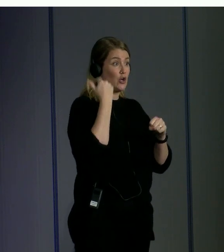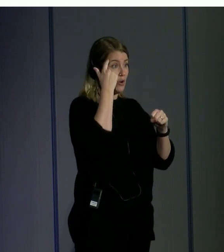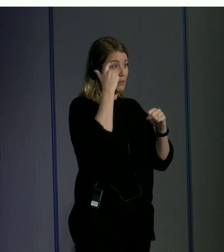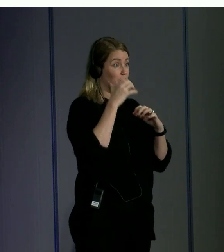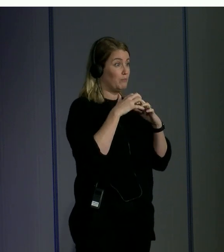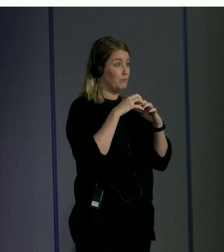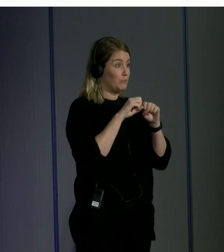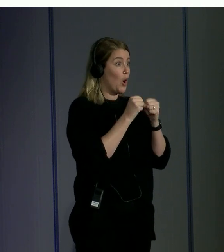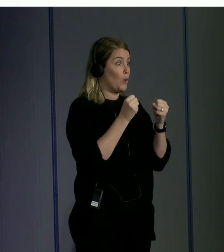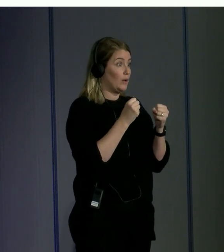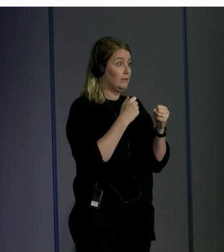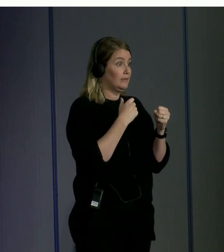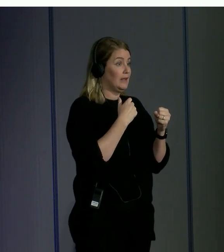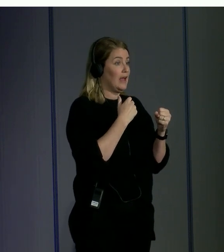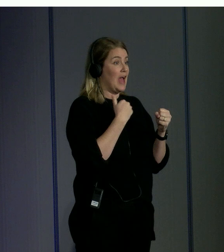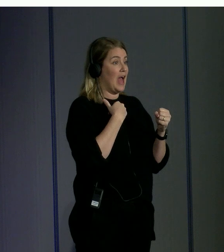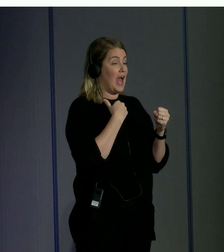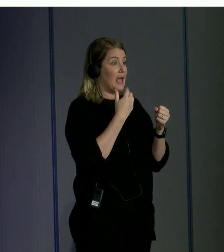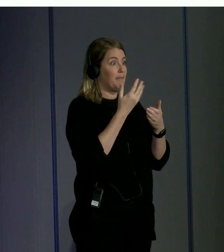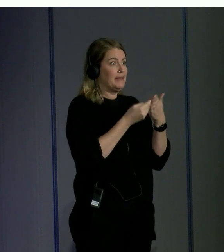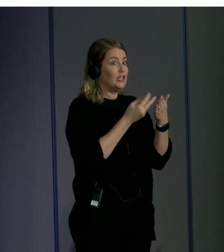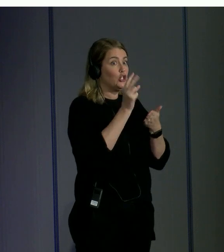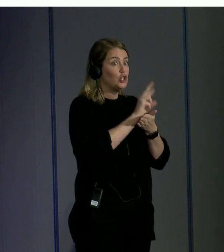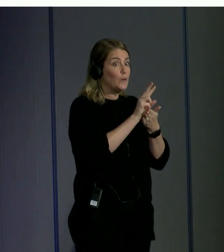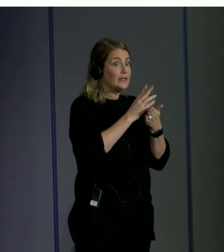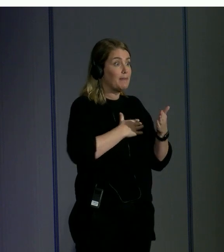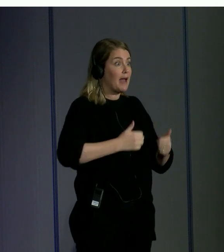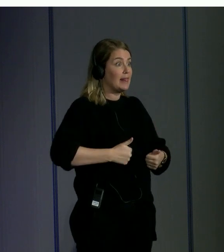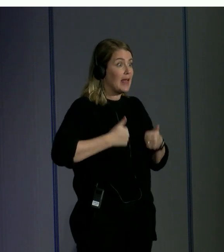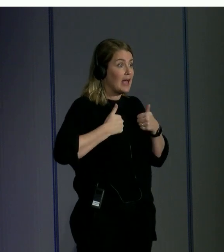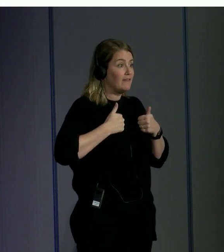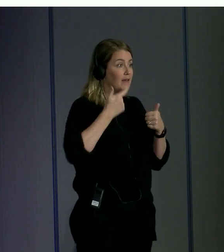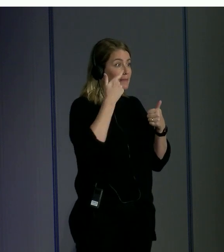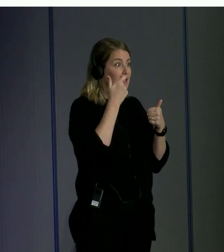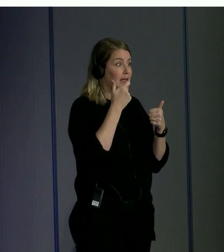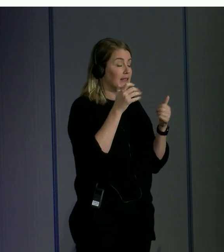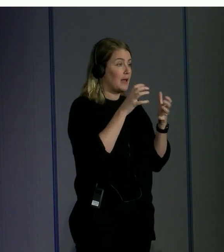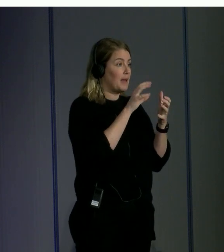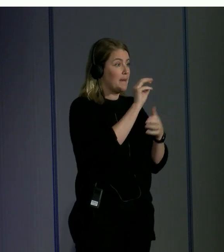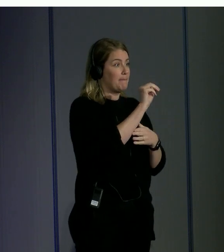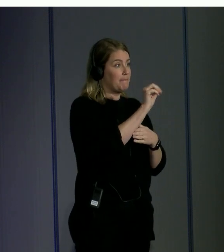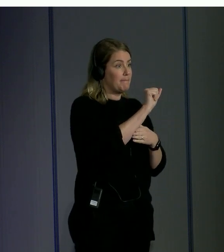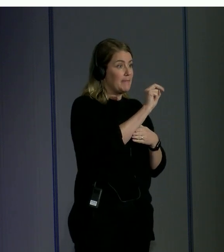I'm missing two-ish weeks of my life because the combination of mania and genius means